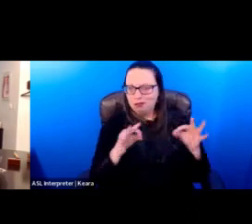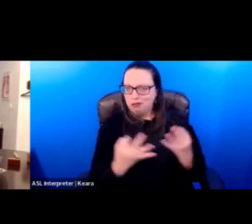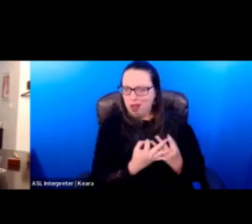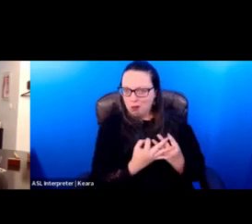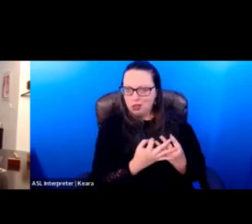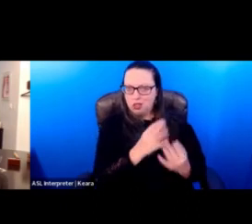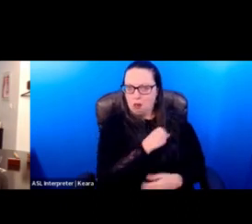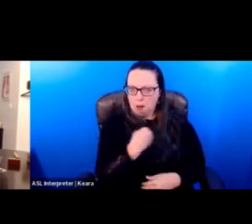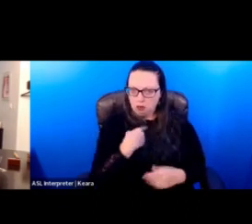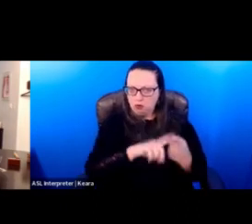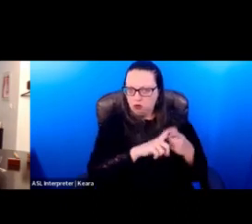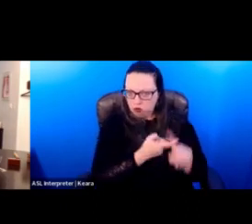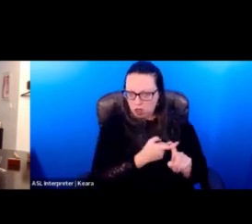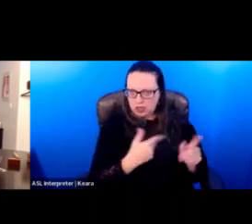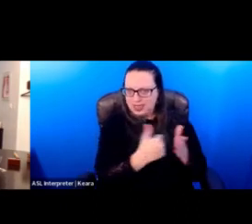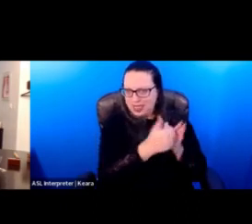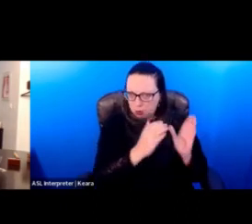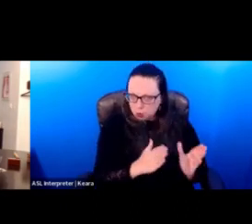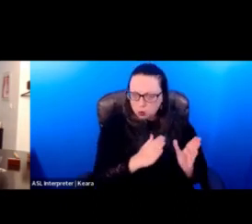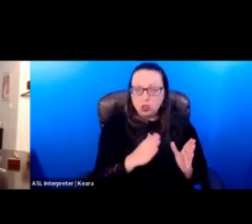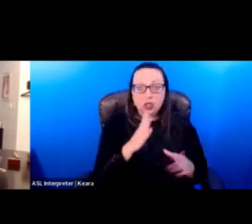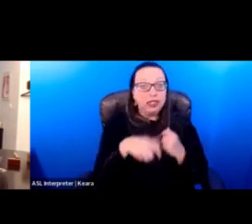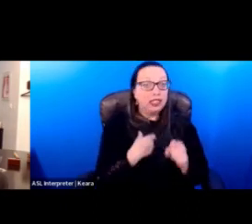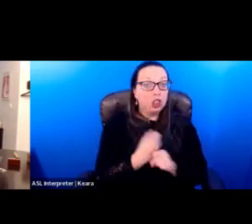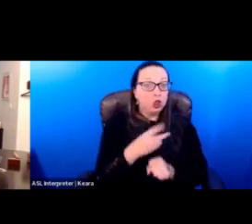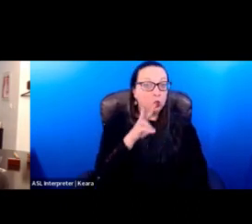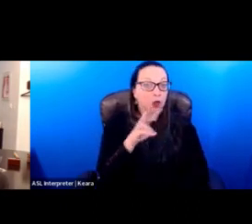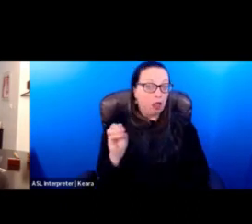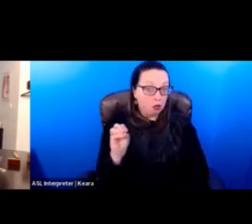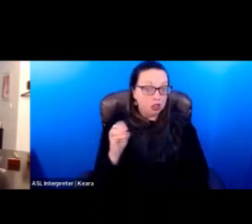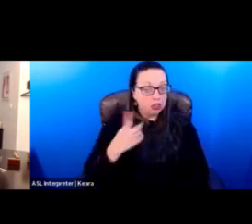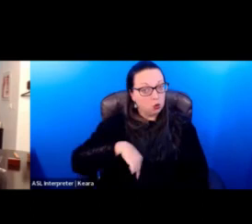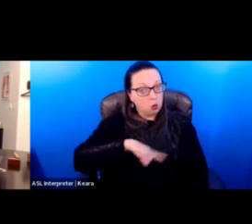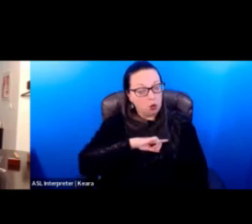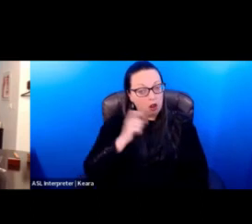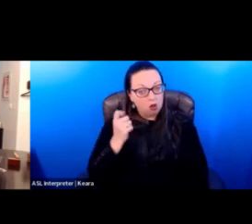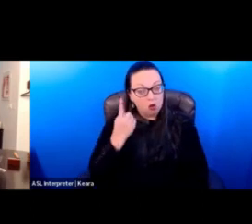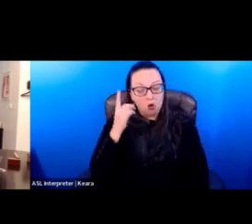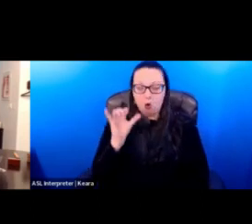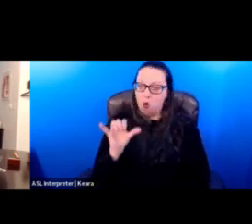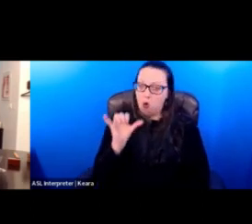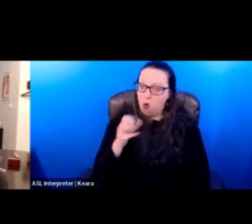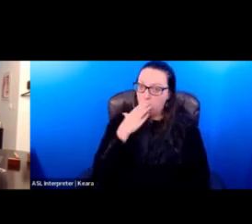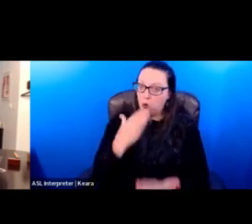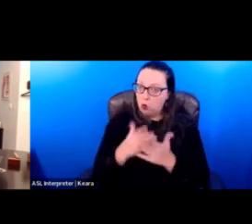neighbors. And in the year 2000, we've realized that it would be a wise investment for us to